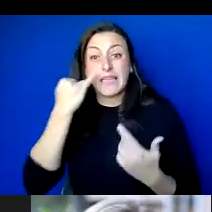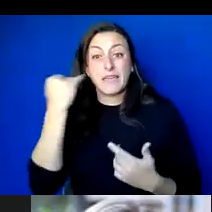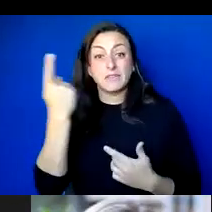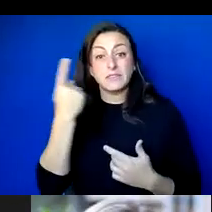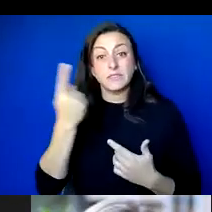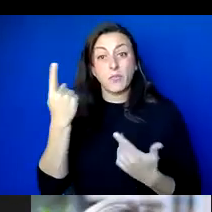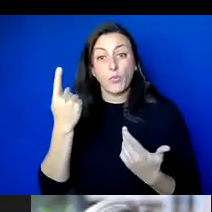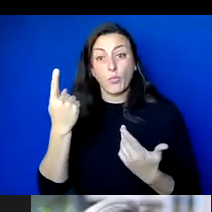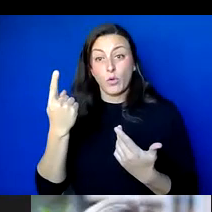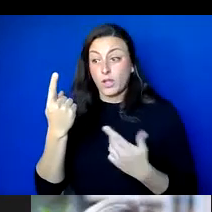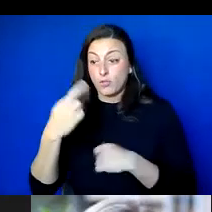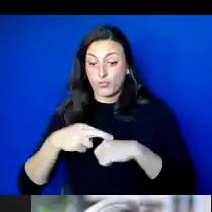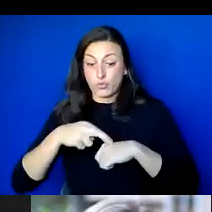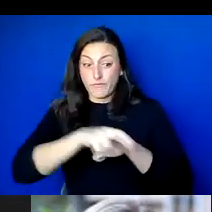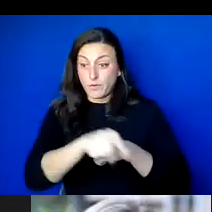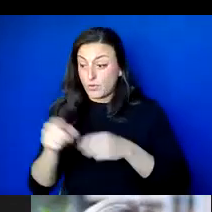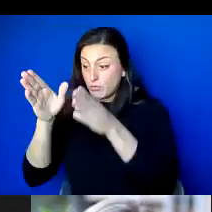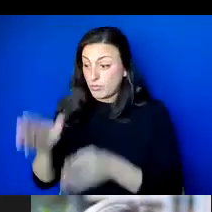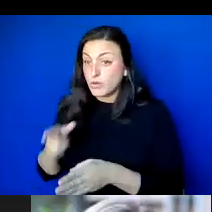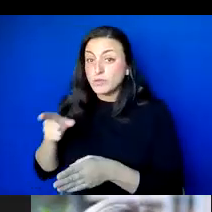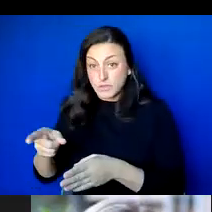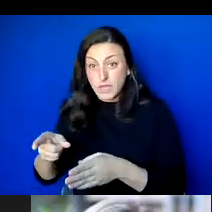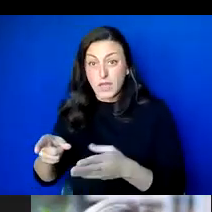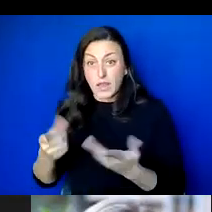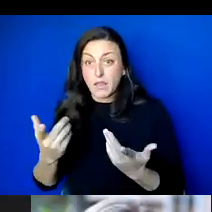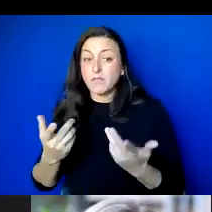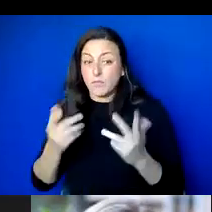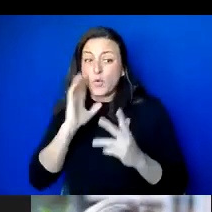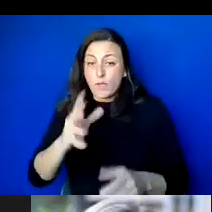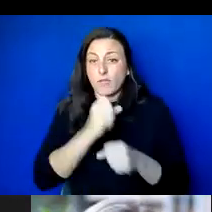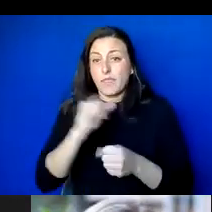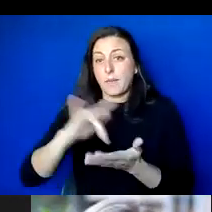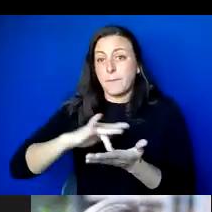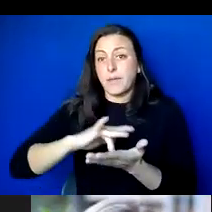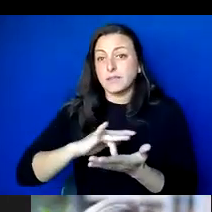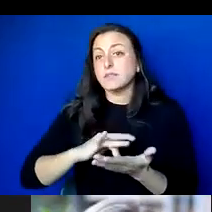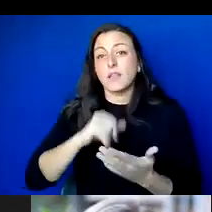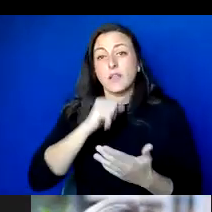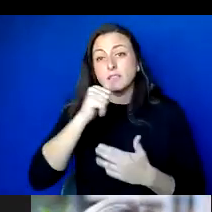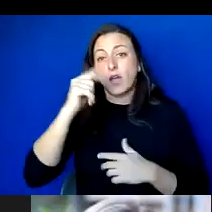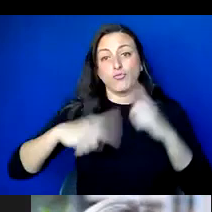and meets the criteria will receive it. They are not randomized to receive it at this time.